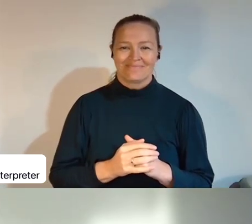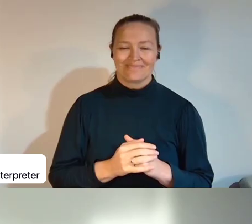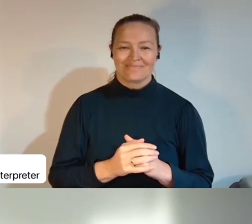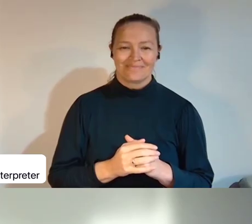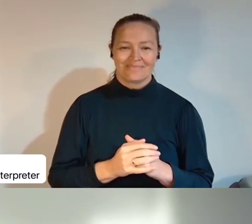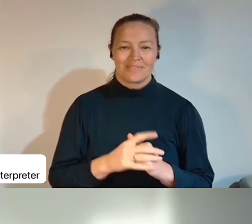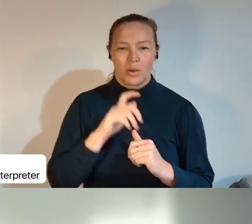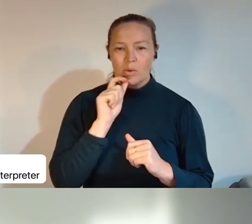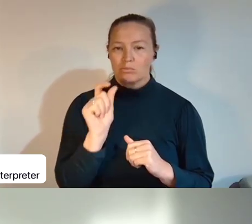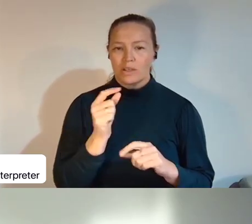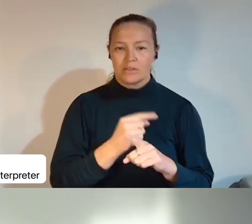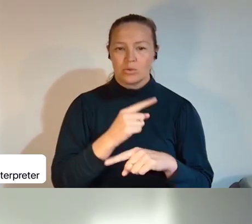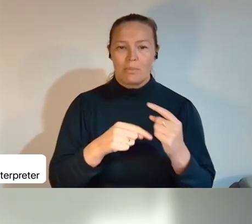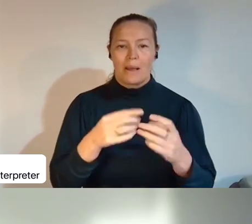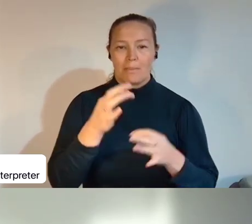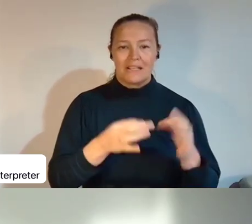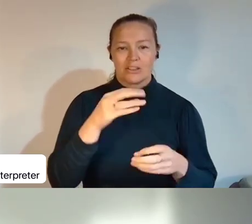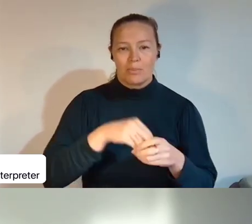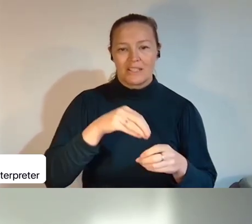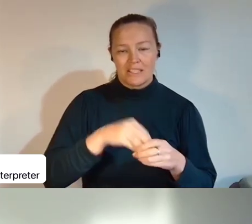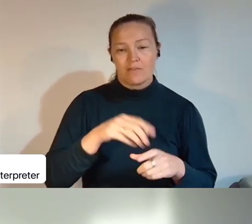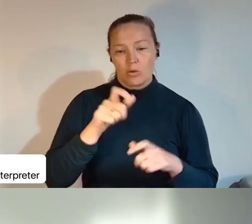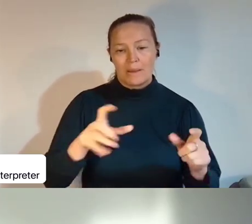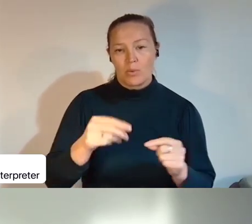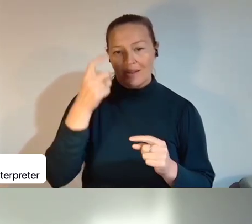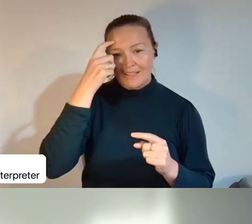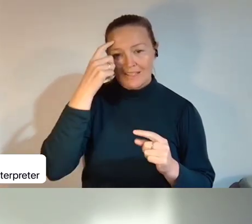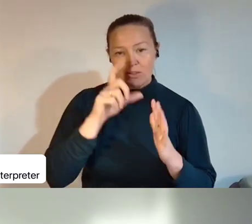about political participation for people with intellectual disability mainly. Some people use